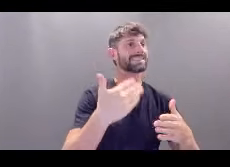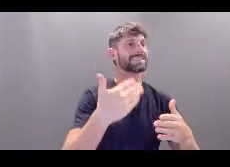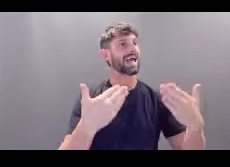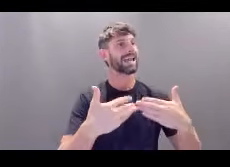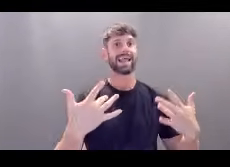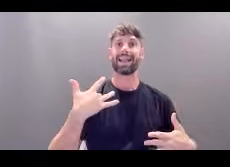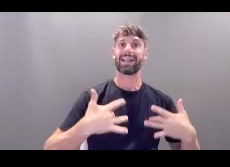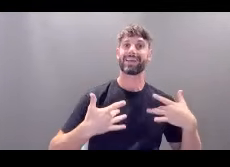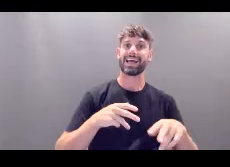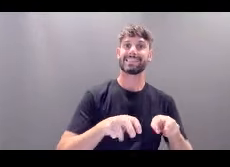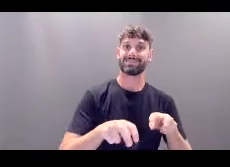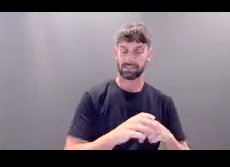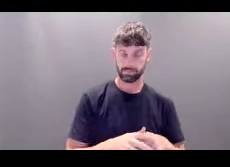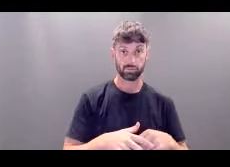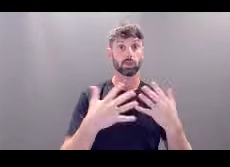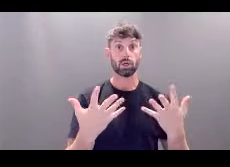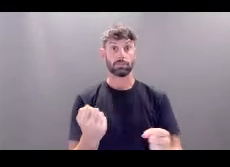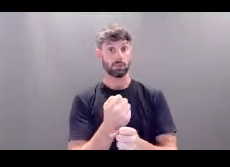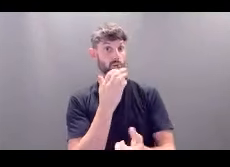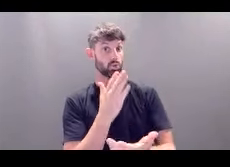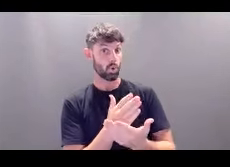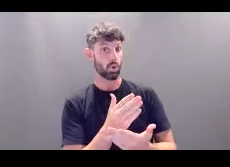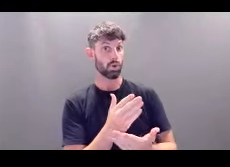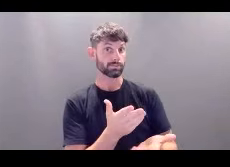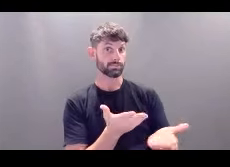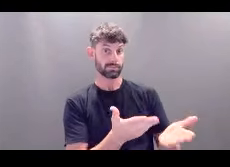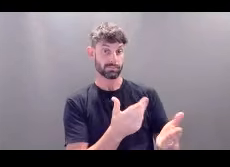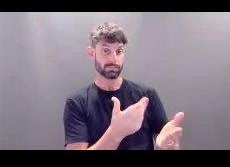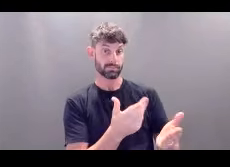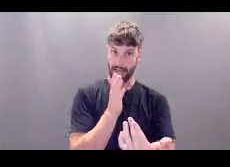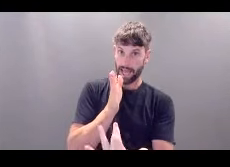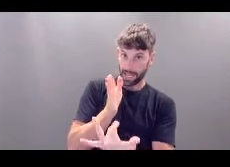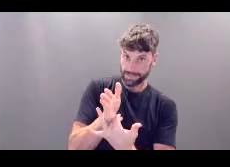To ensure that participants can access urgent AT repairs even